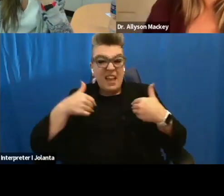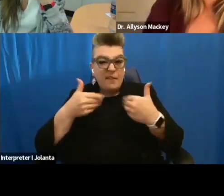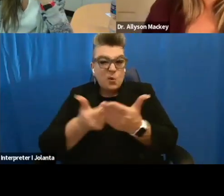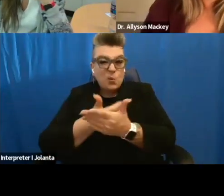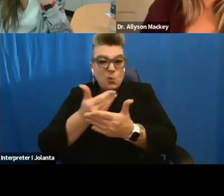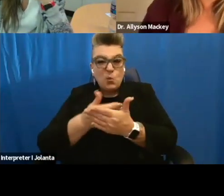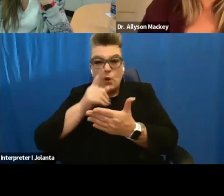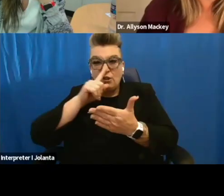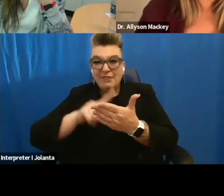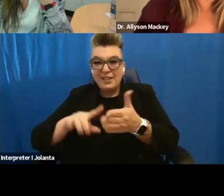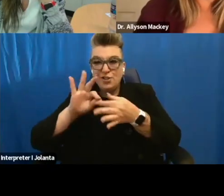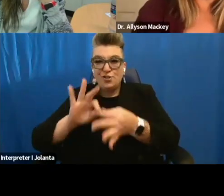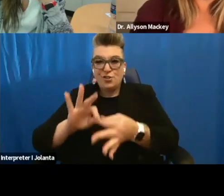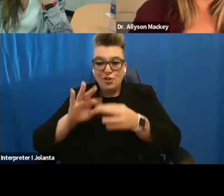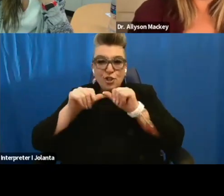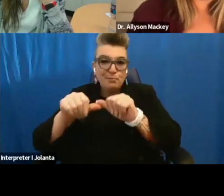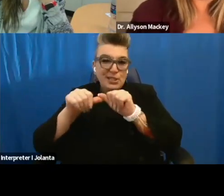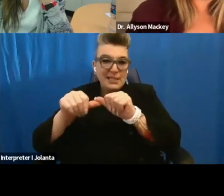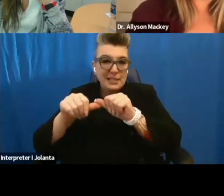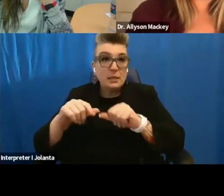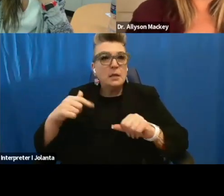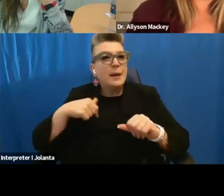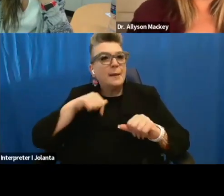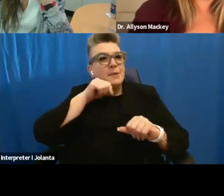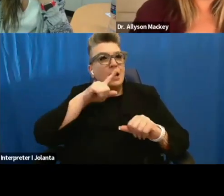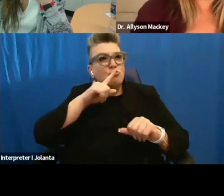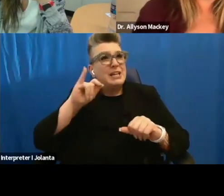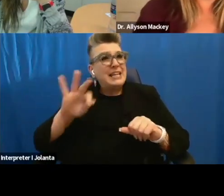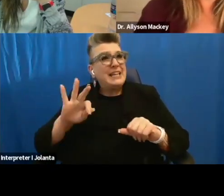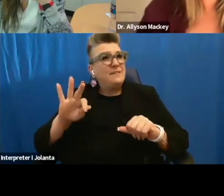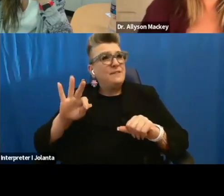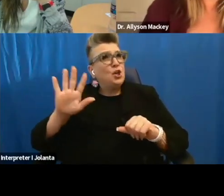I don't know if she has any work right now uh that is deaf related but I think she'd be